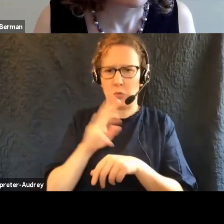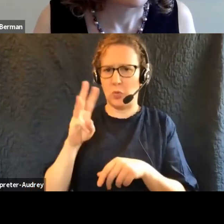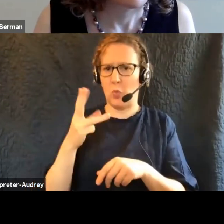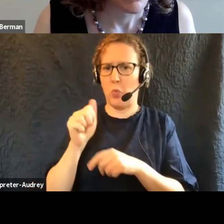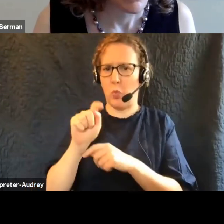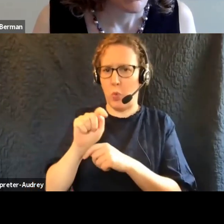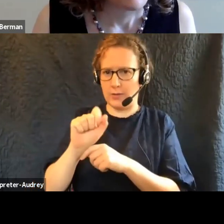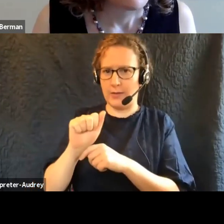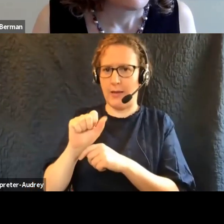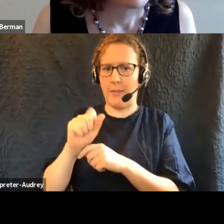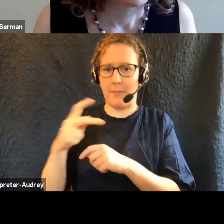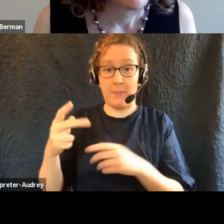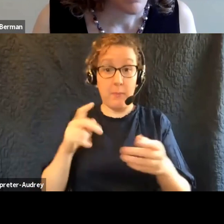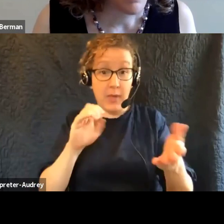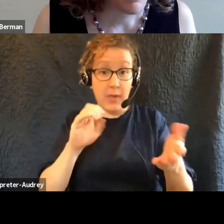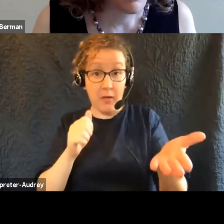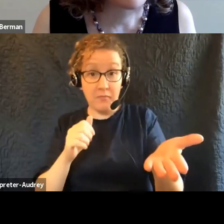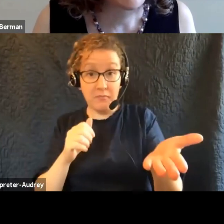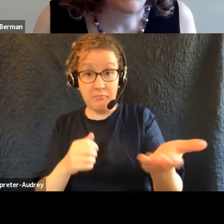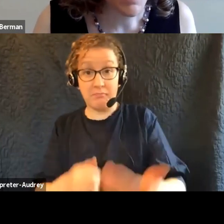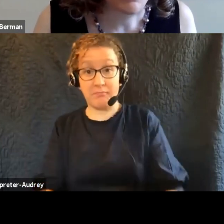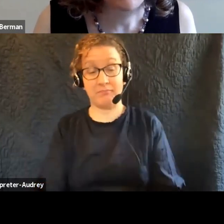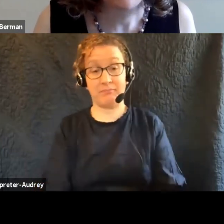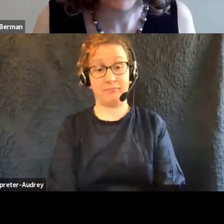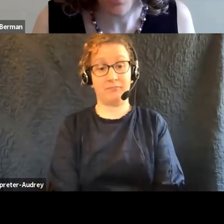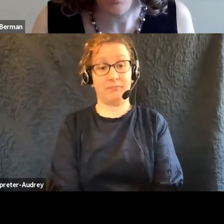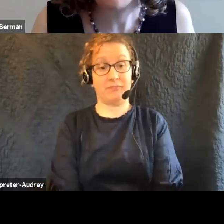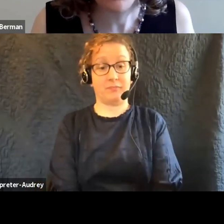Becca? This is Becca.